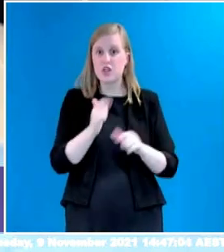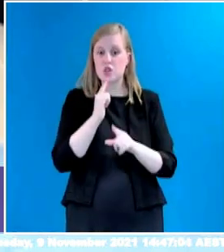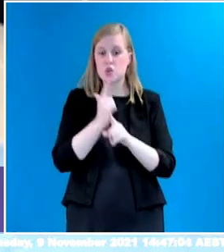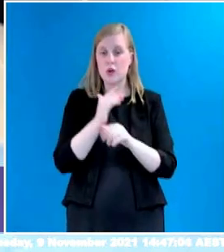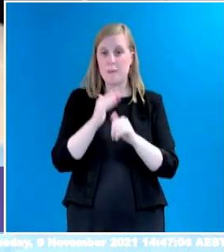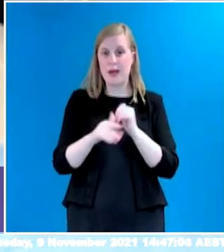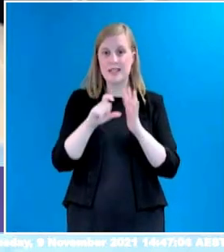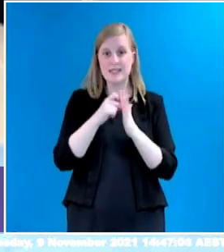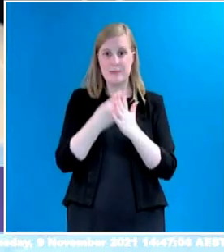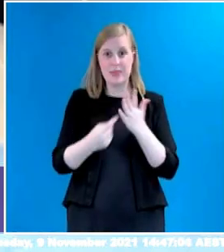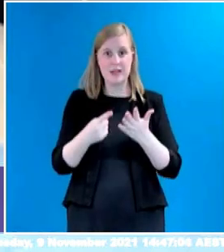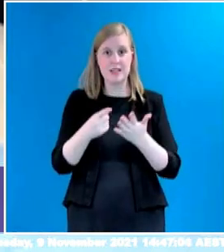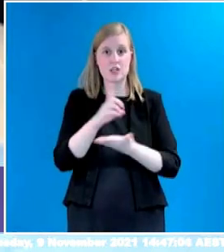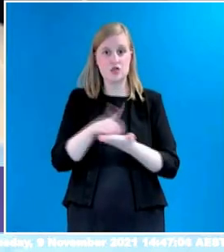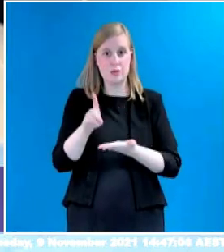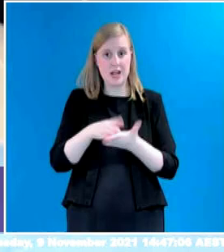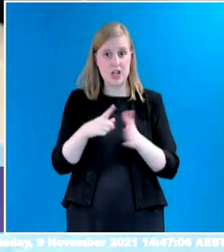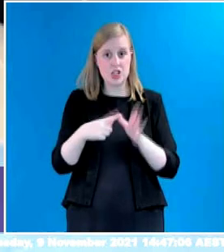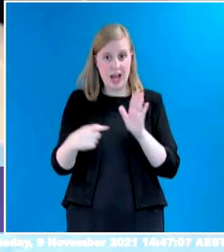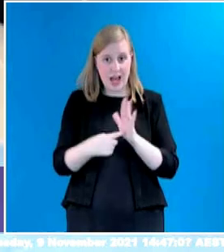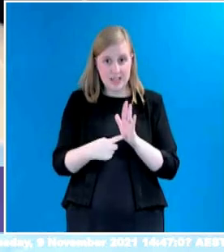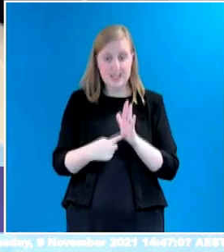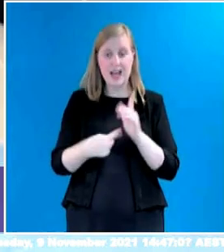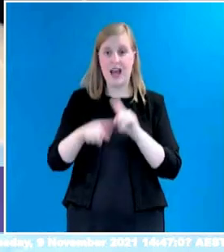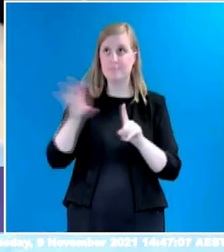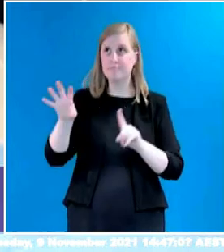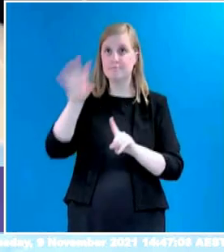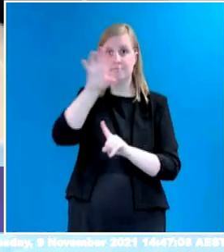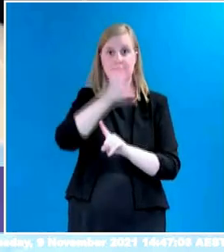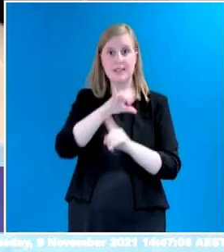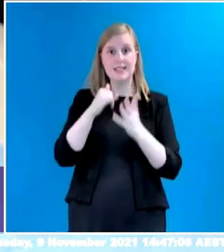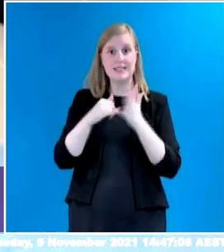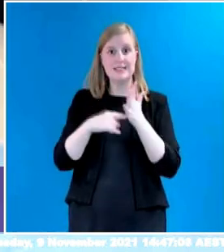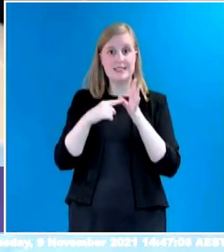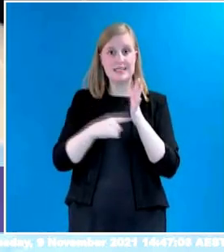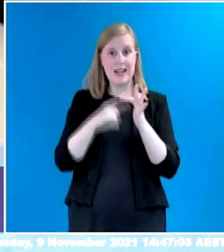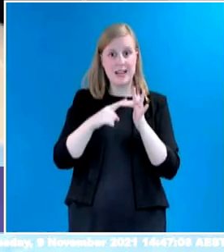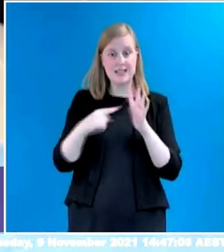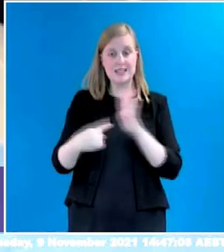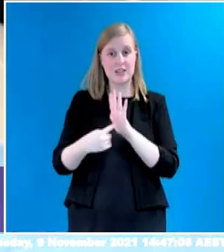states and territories all have a range of protections as well that are relevant.